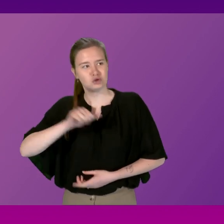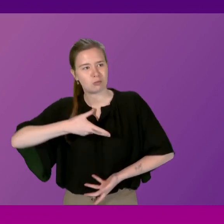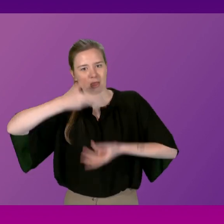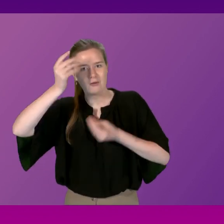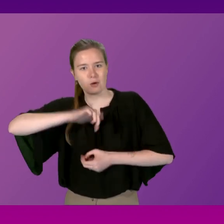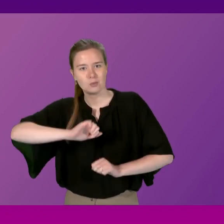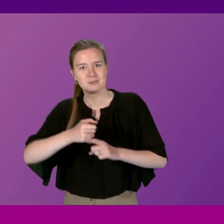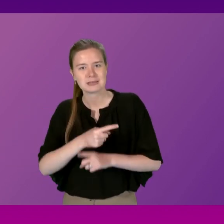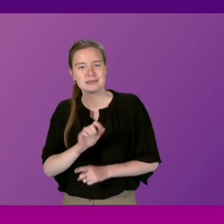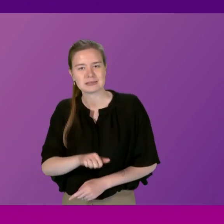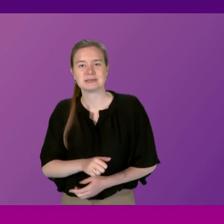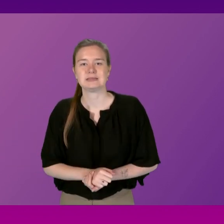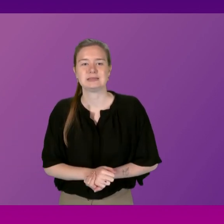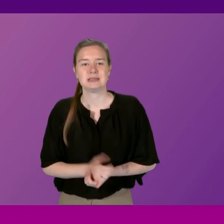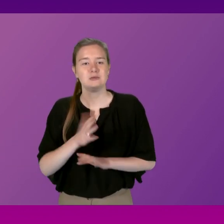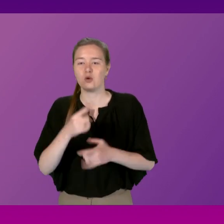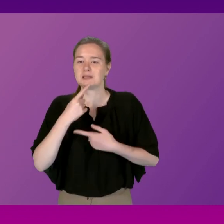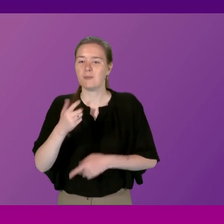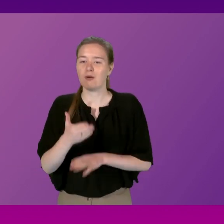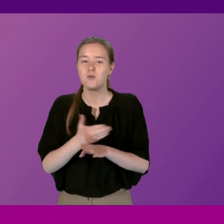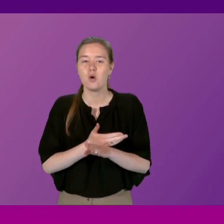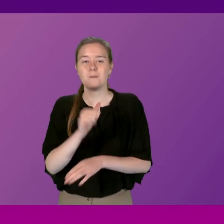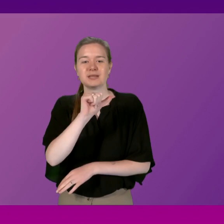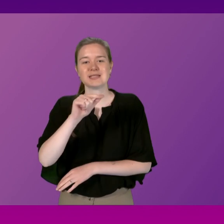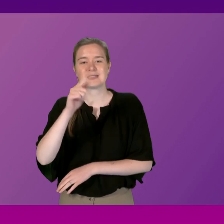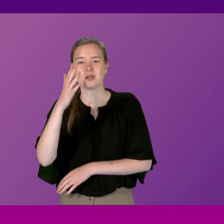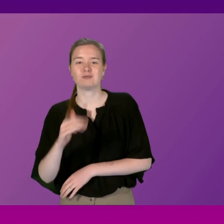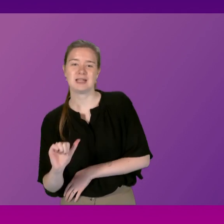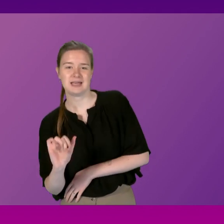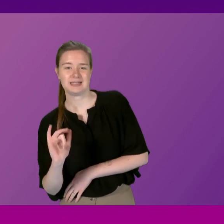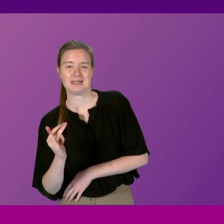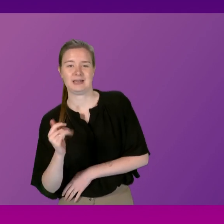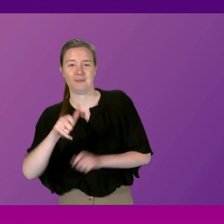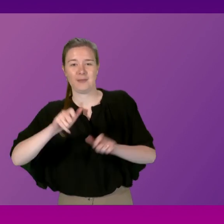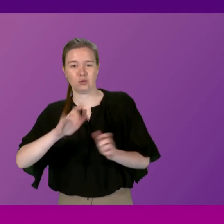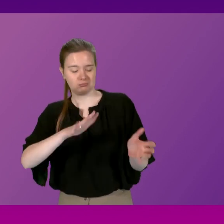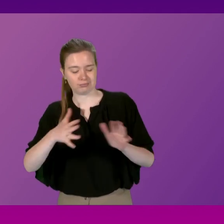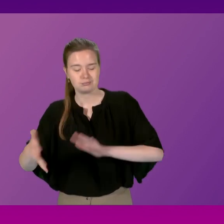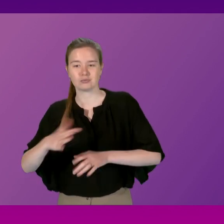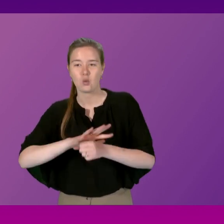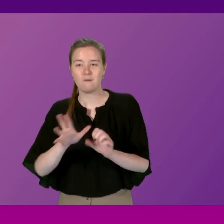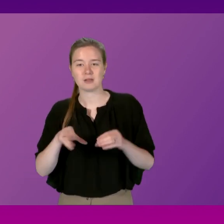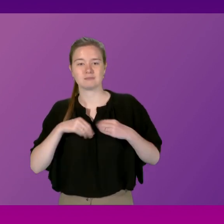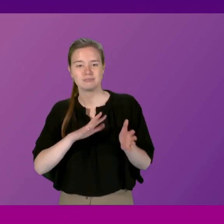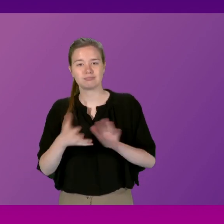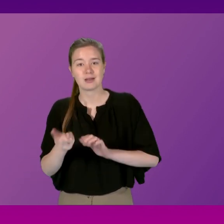This has not been mentioned, but six in 10 of the people who died with Covid-19 in Scotland were disabled people.